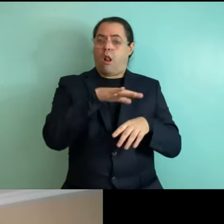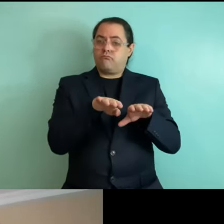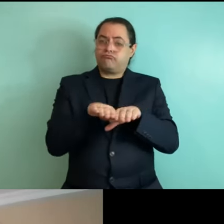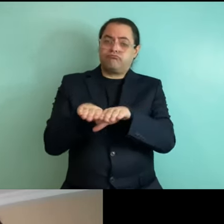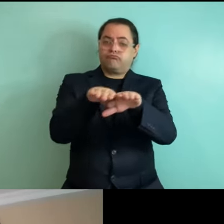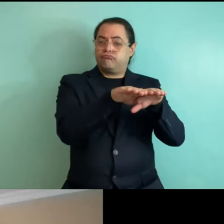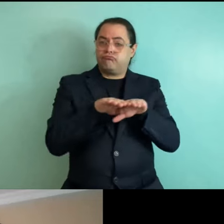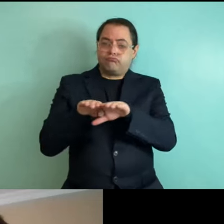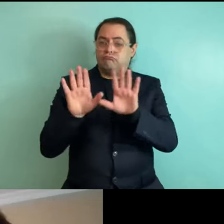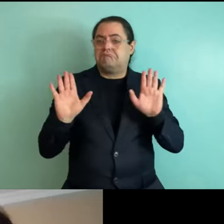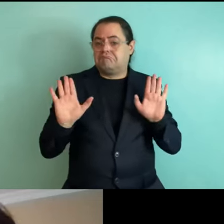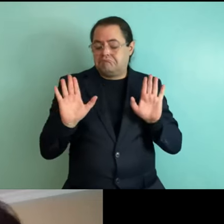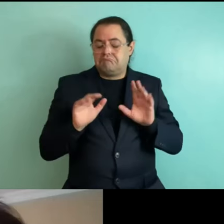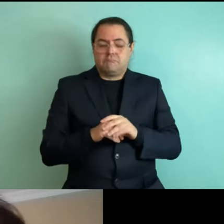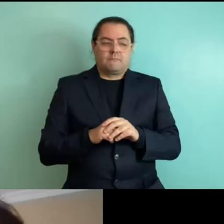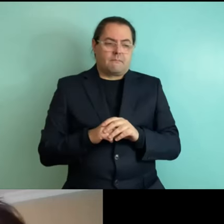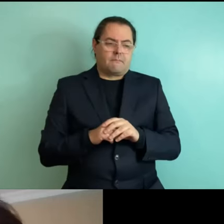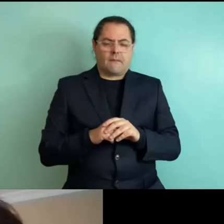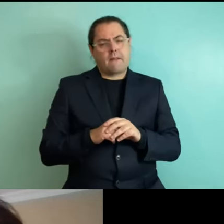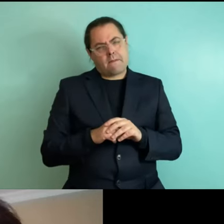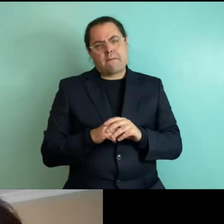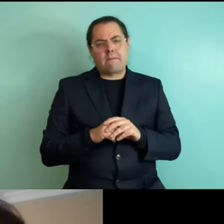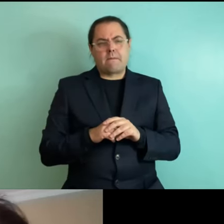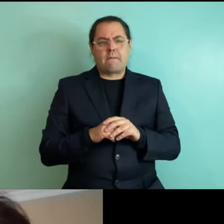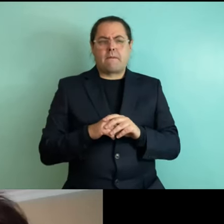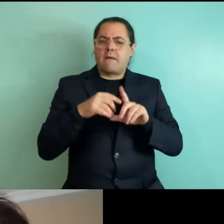some of them also reviews or getting for it, vision or me or do our little secret about